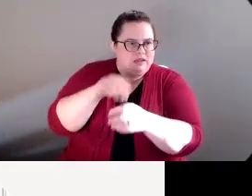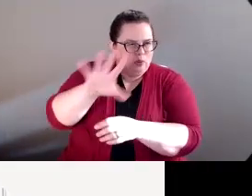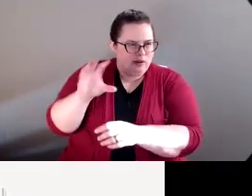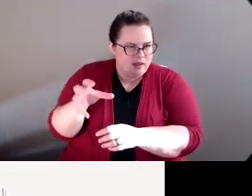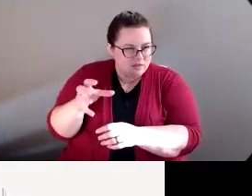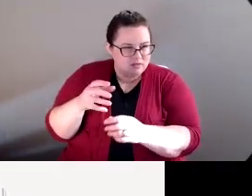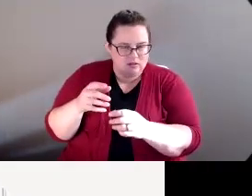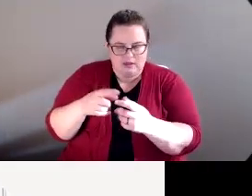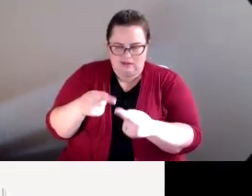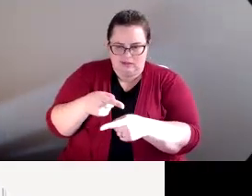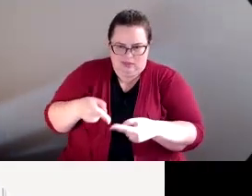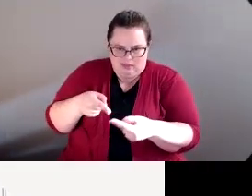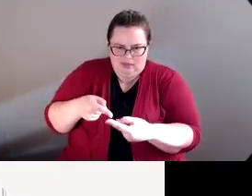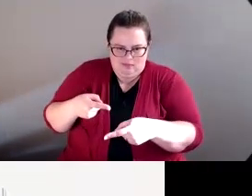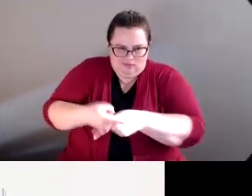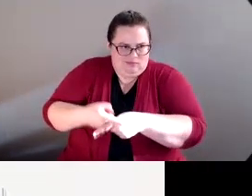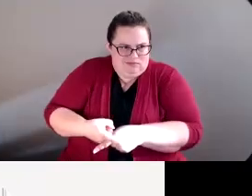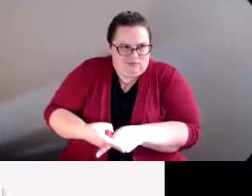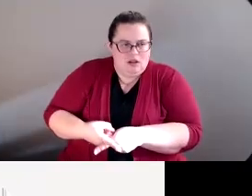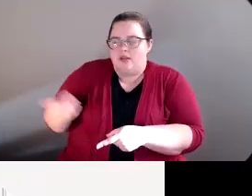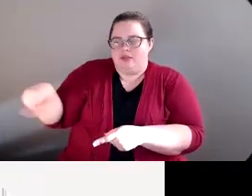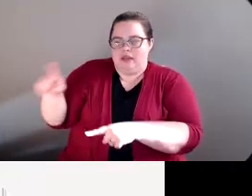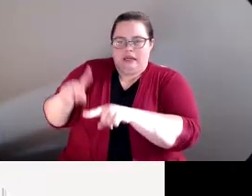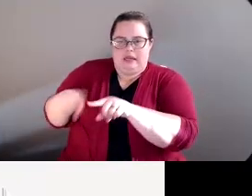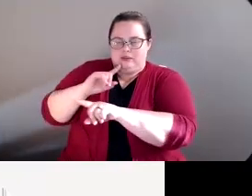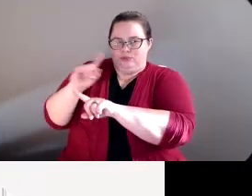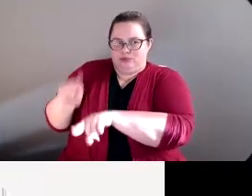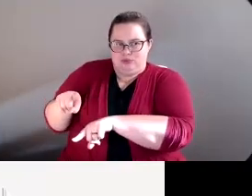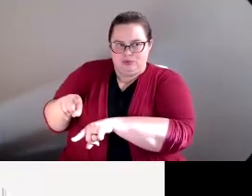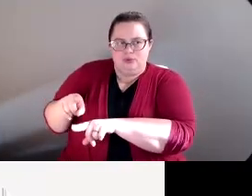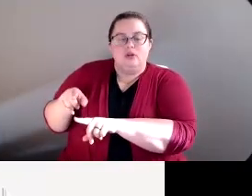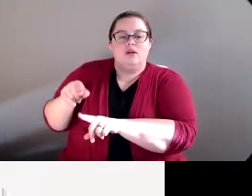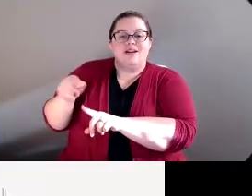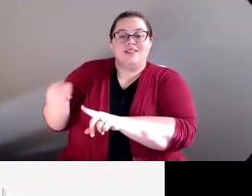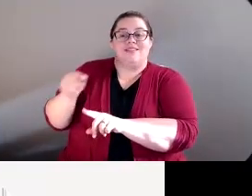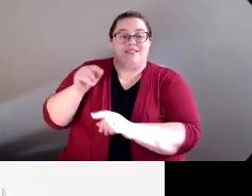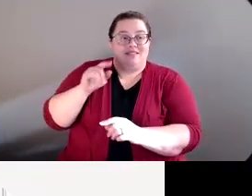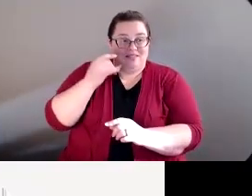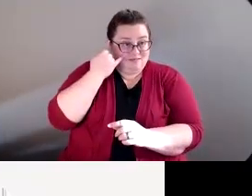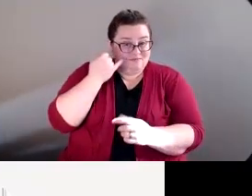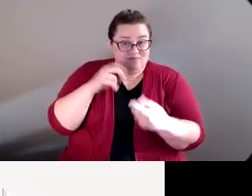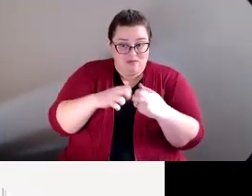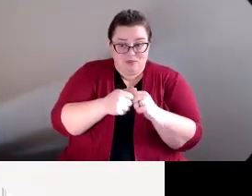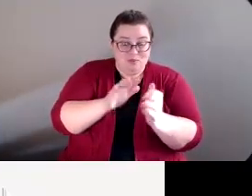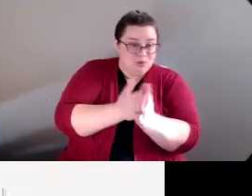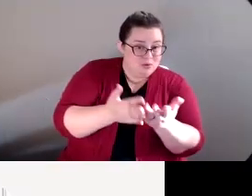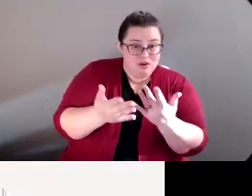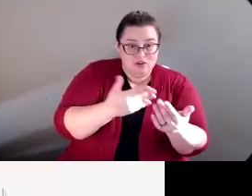they wouldn't necessarily be able to answer those types of questions. For that, you would want to submit an FCC ticket